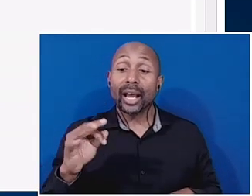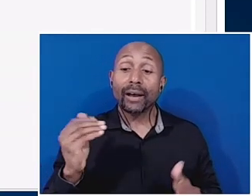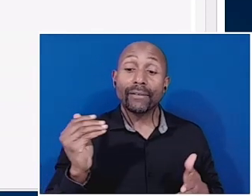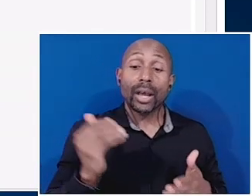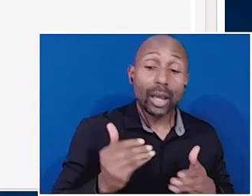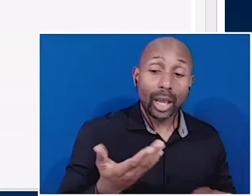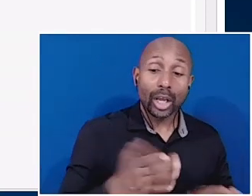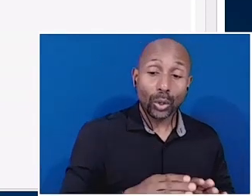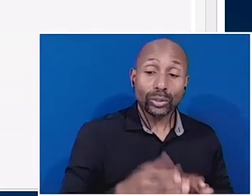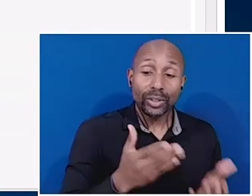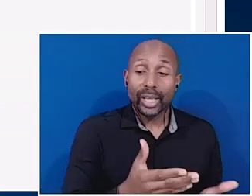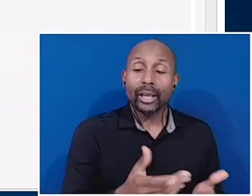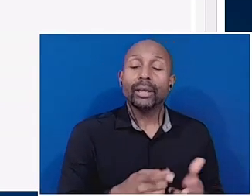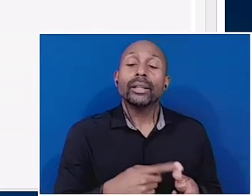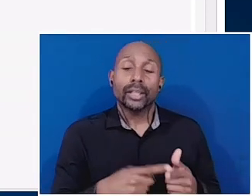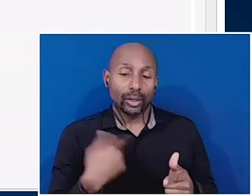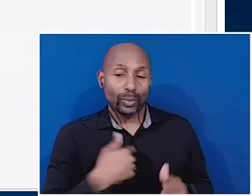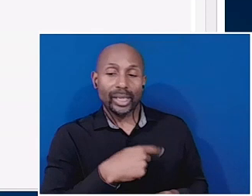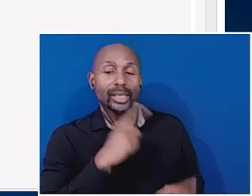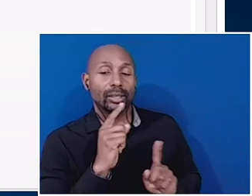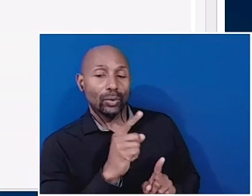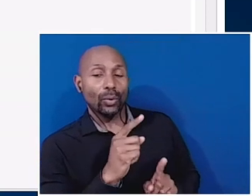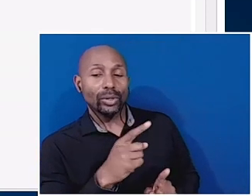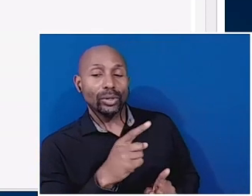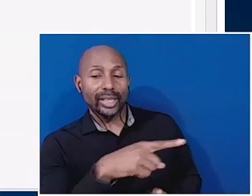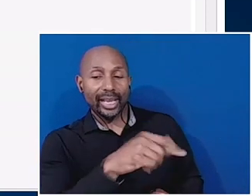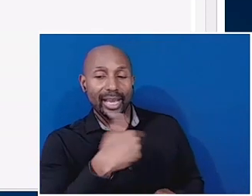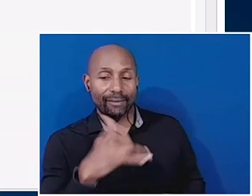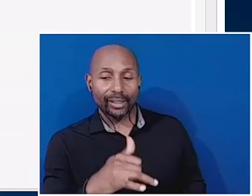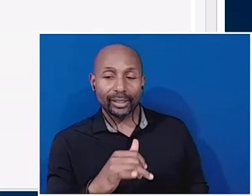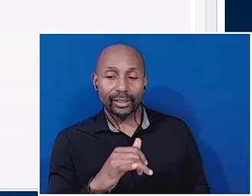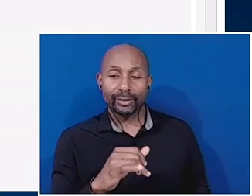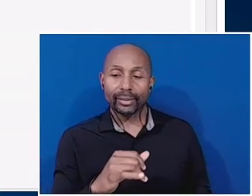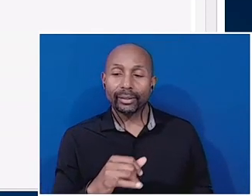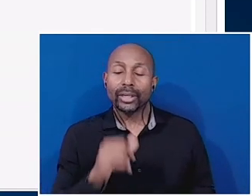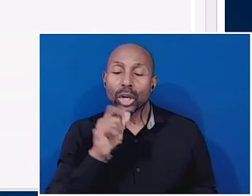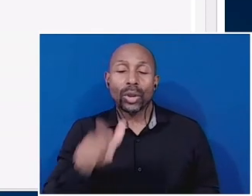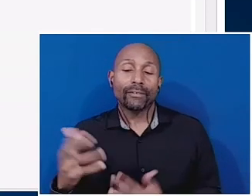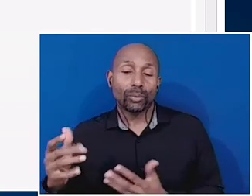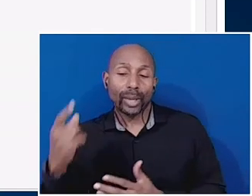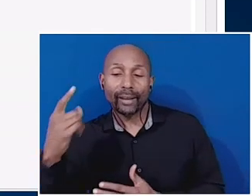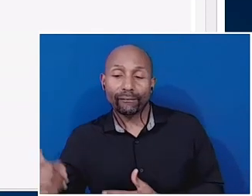So that you don't even have to wait for the permission to be available.